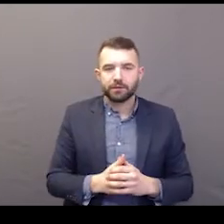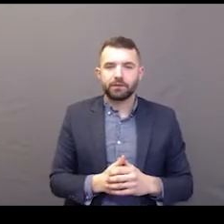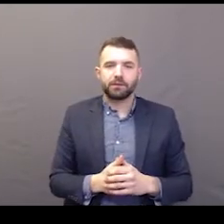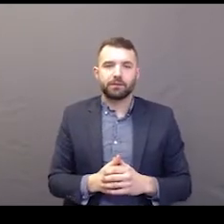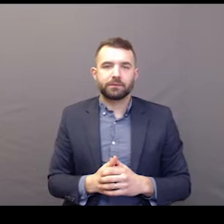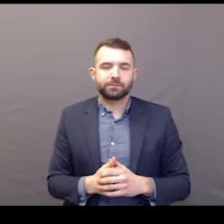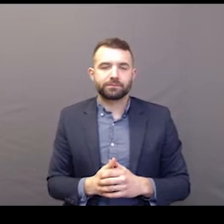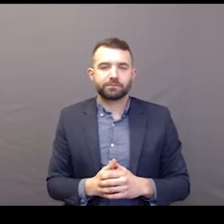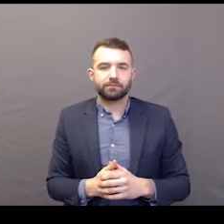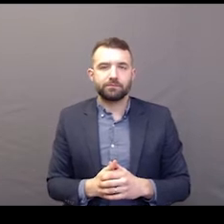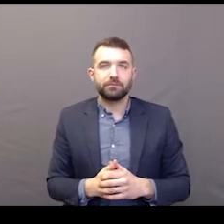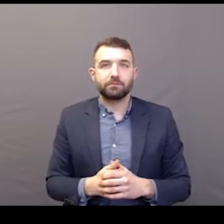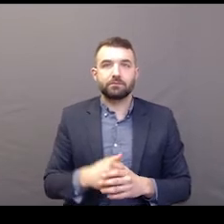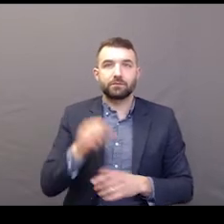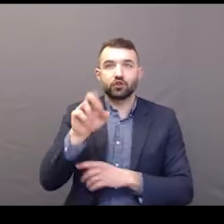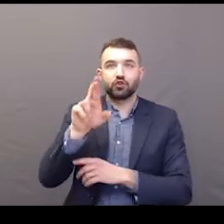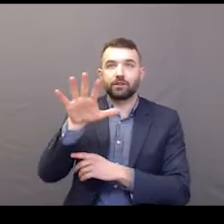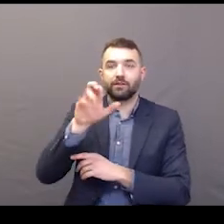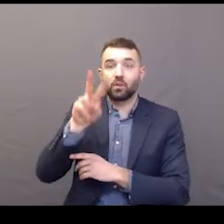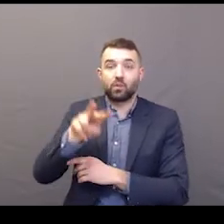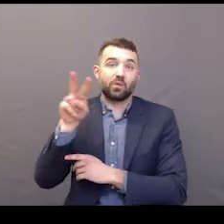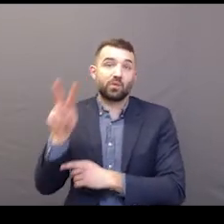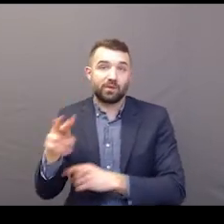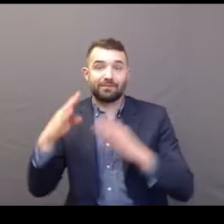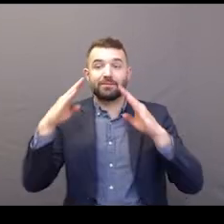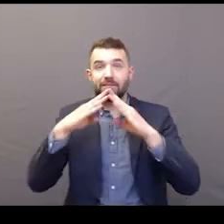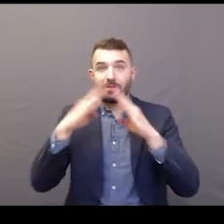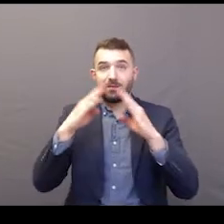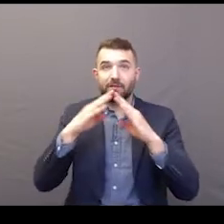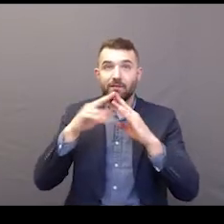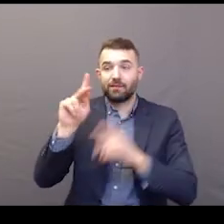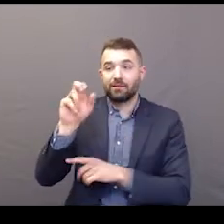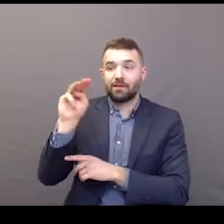Along SR 522 in Kenmore, we are proposing to locate stations at